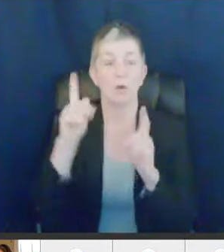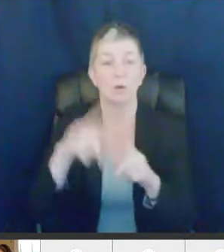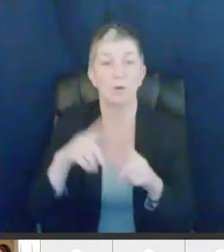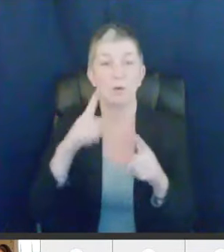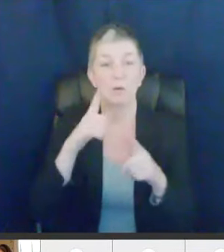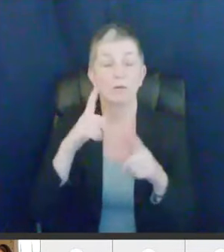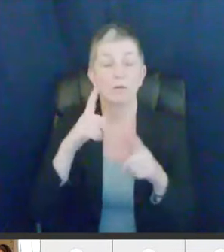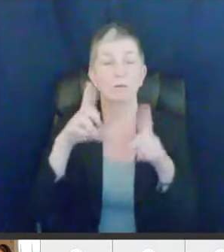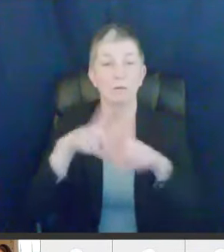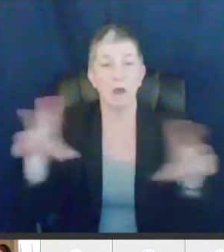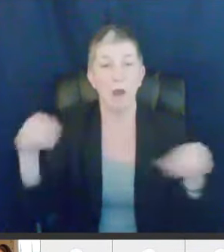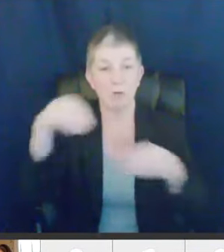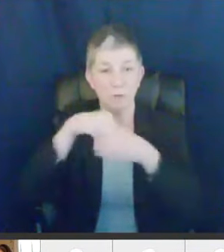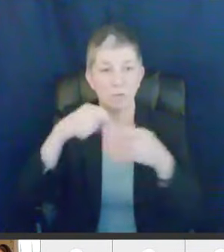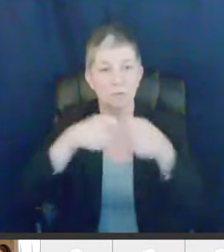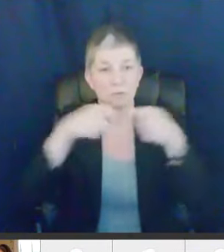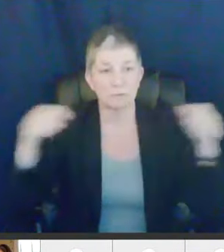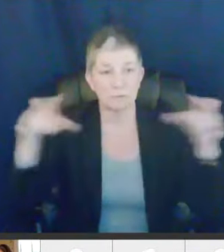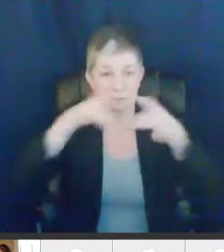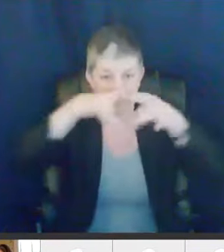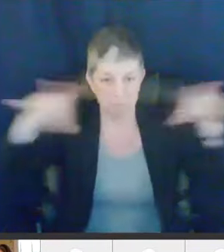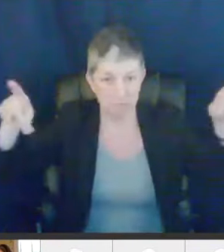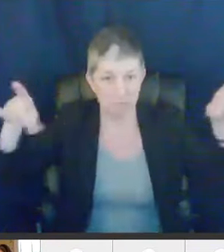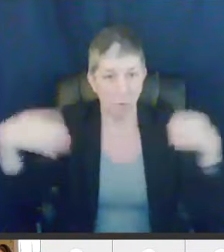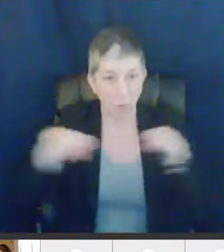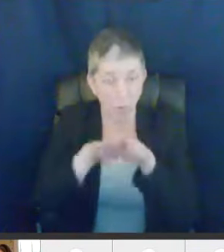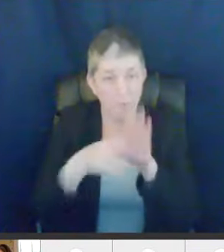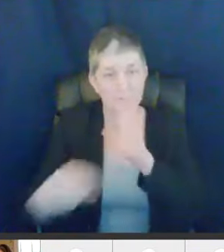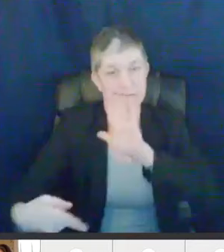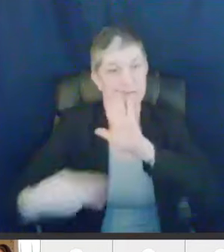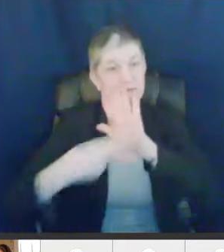the official return envelope and sign and date the back of the official return